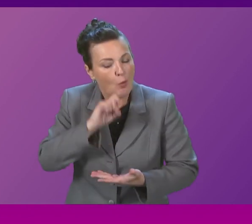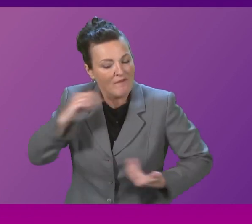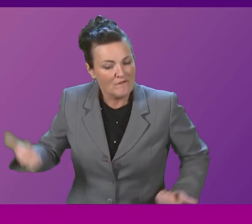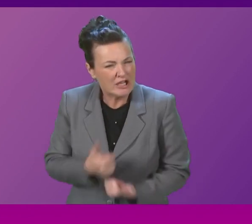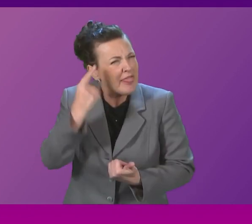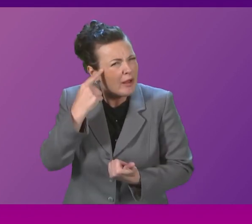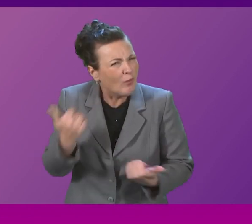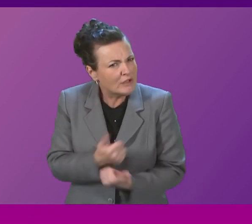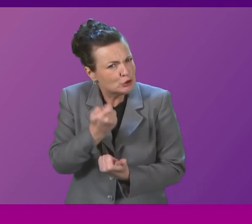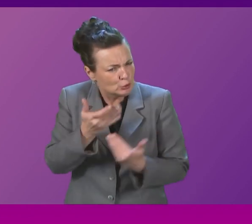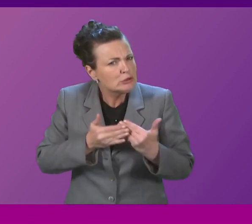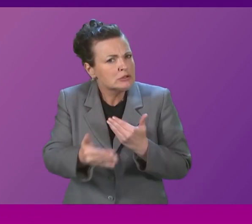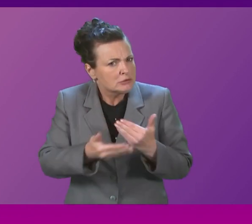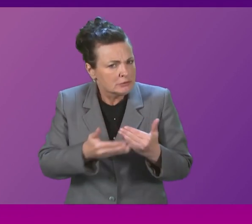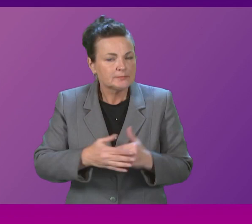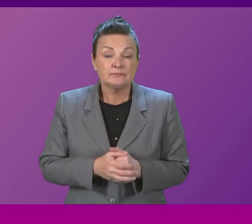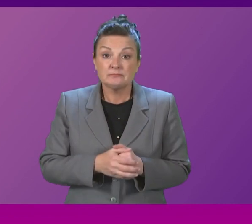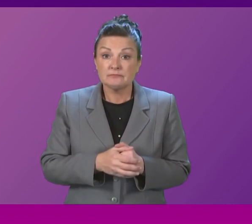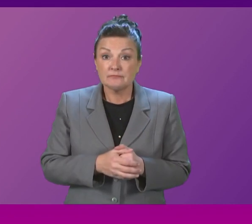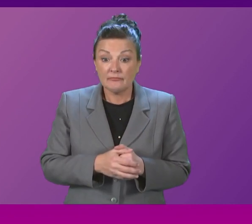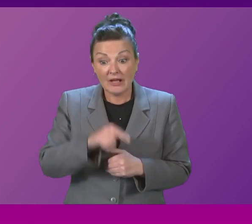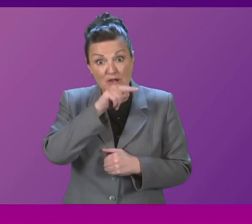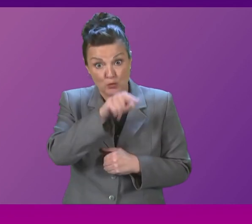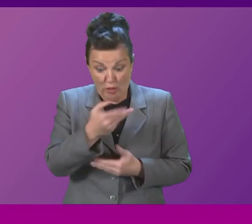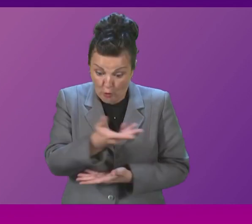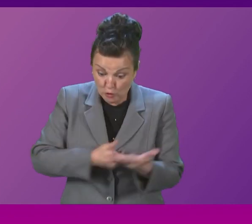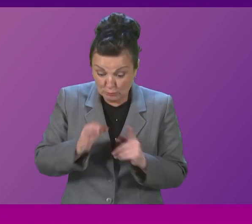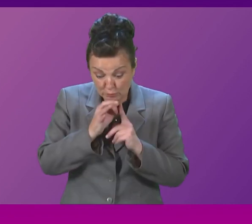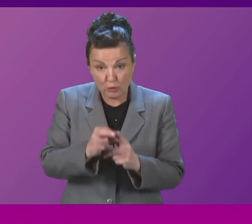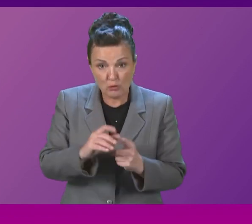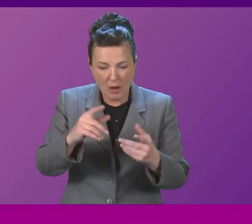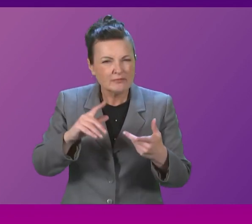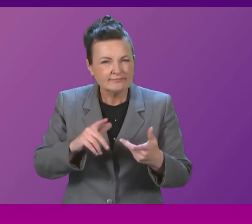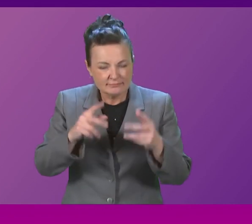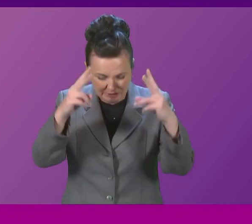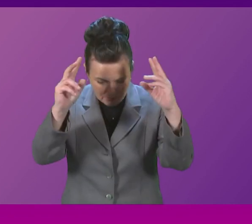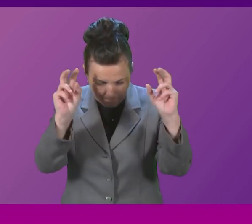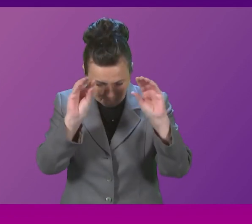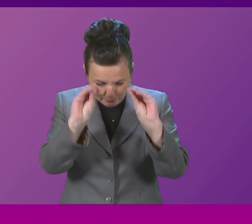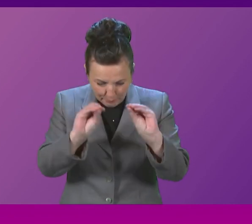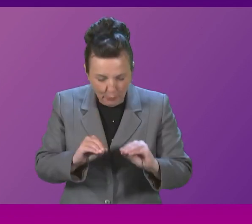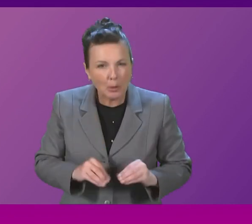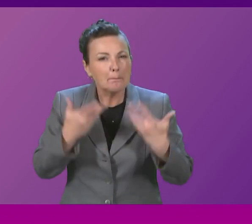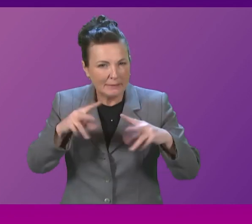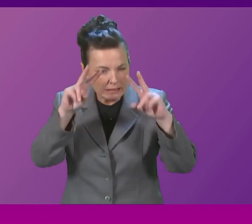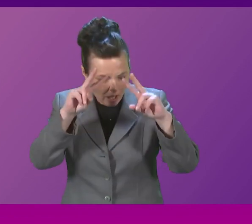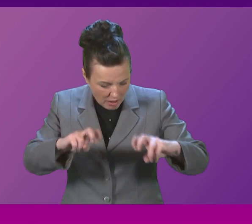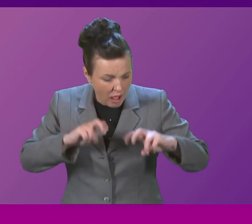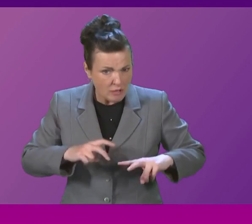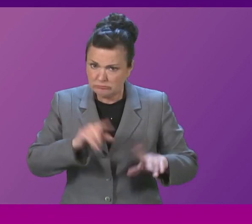happen shortly, and when they have been properly analysed. We are open minded to that.